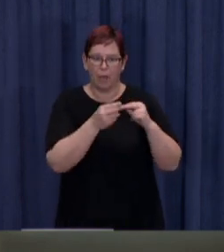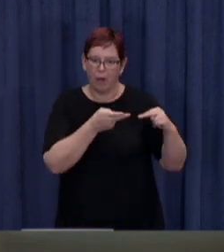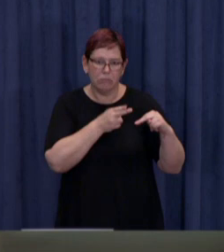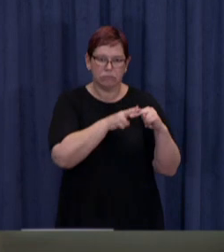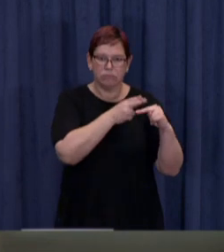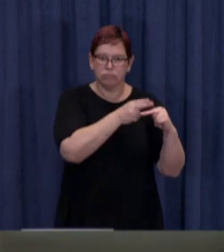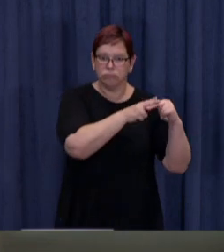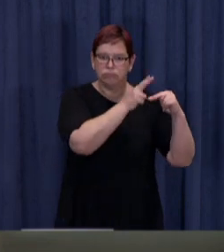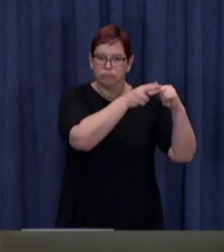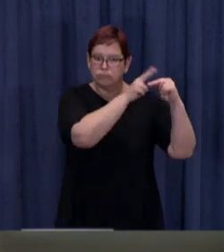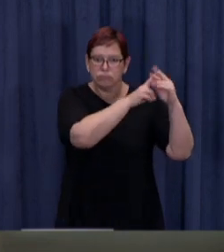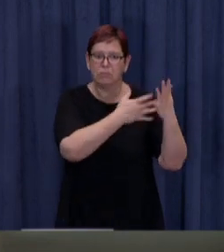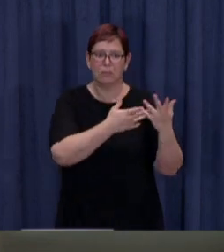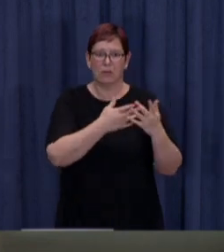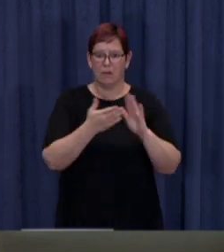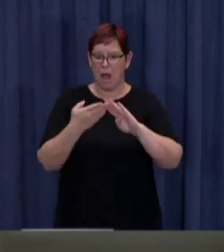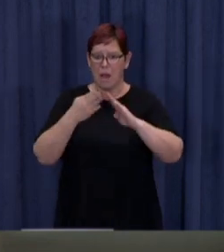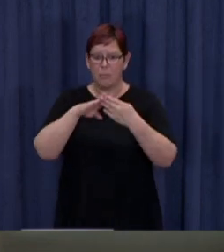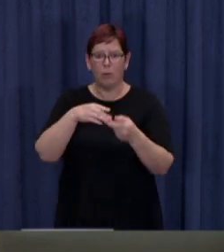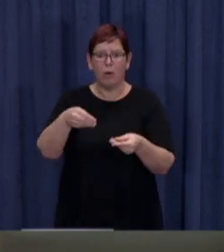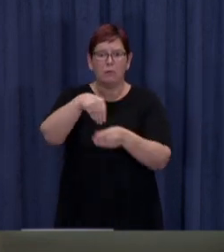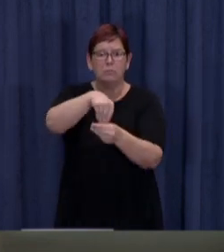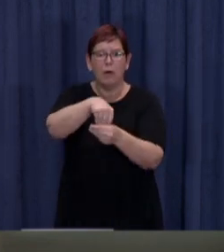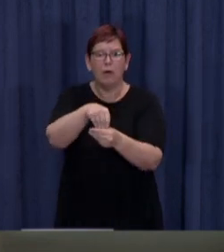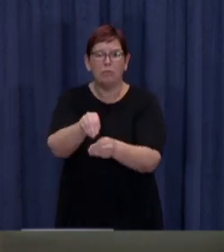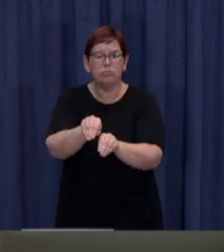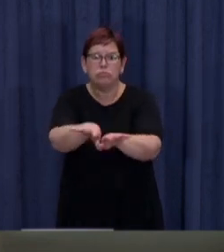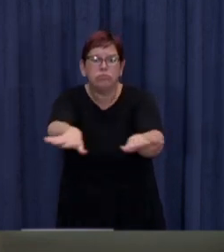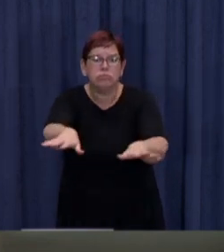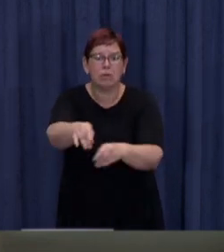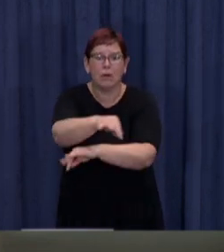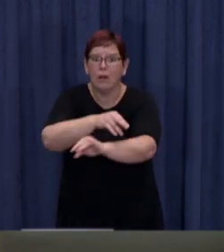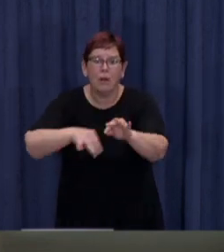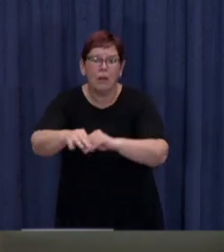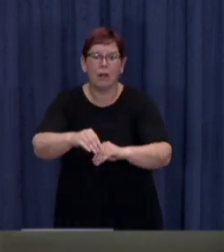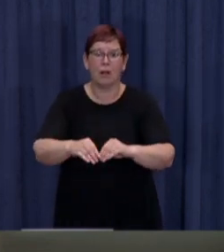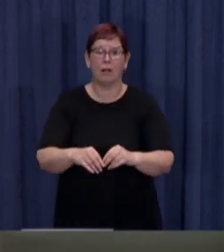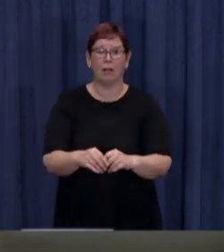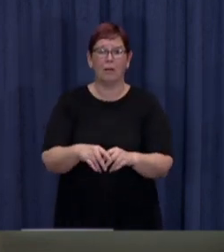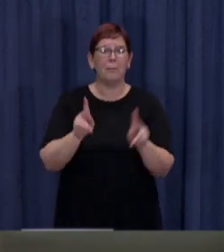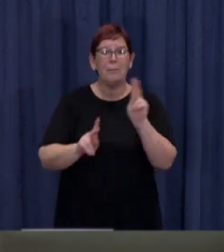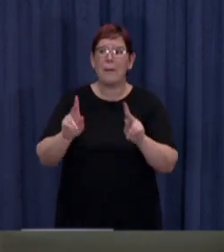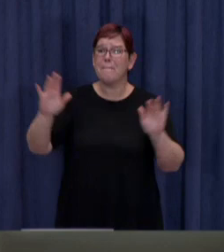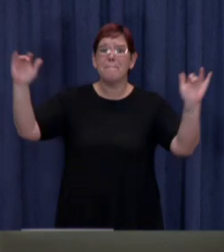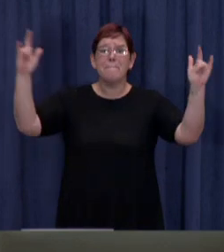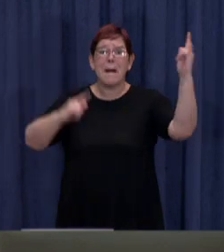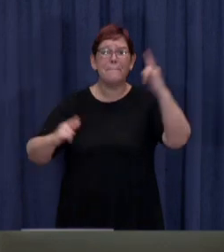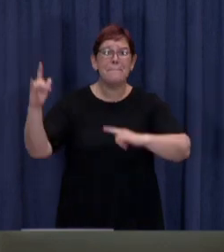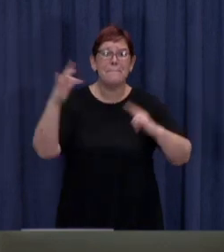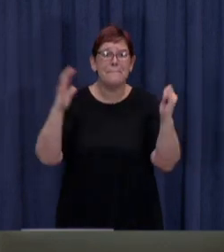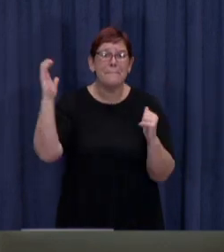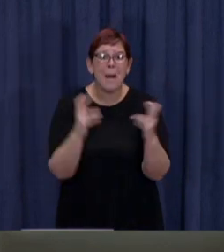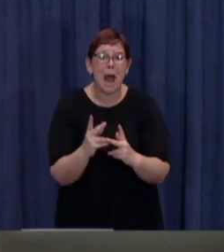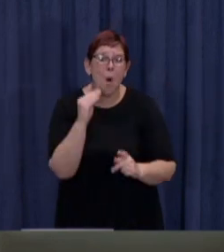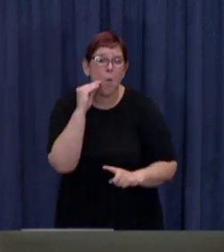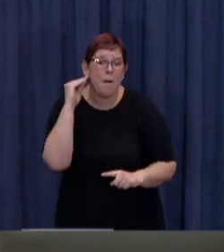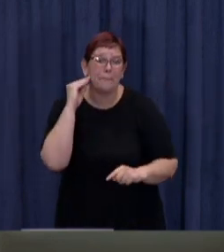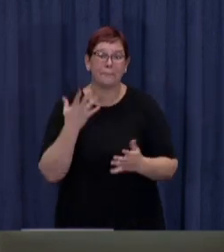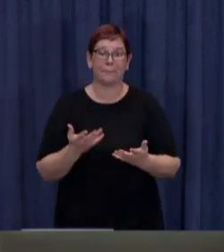travelling just in the last couple of days now is the time for us to act as individuals but now is also the time for government action what you're seeing on all fronts